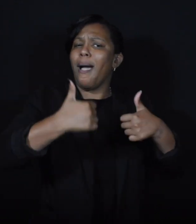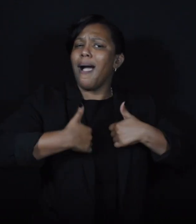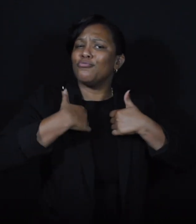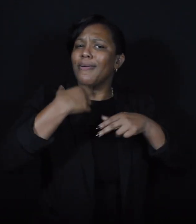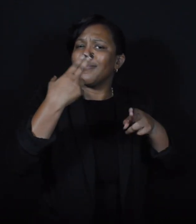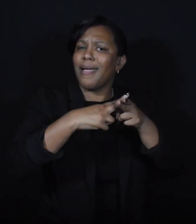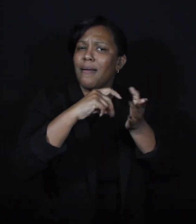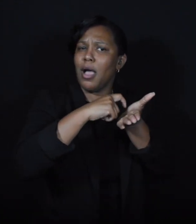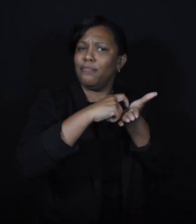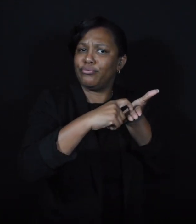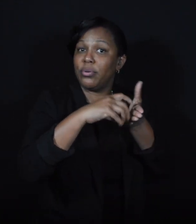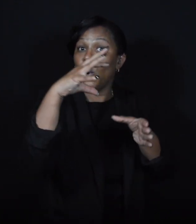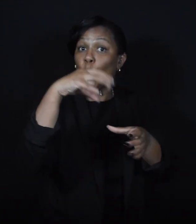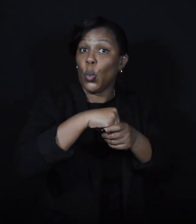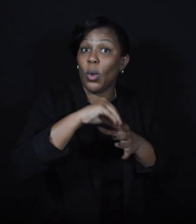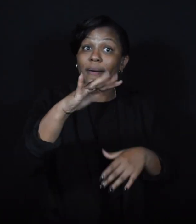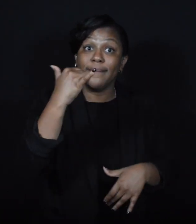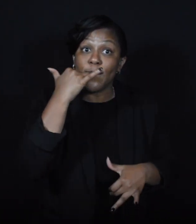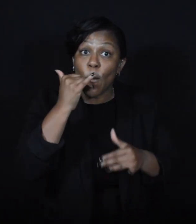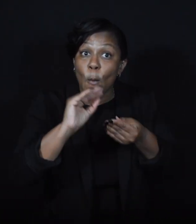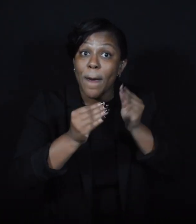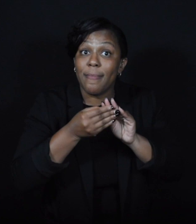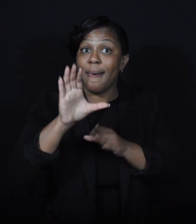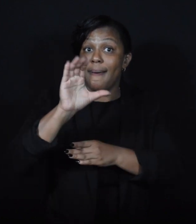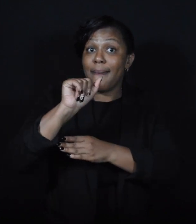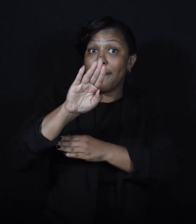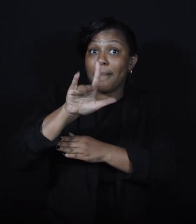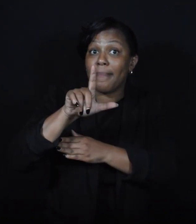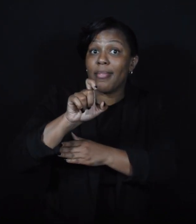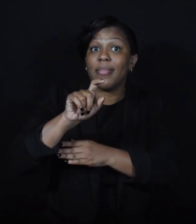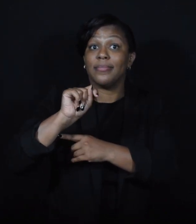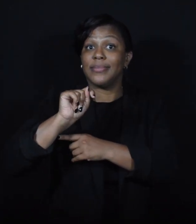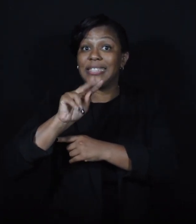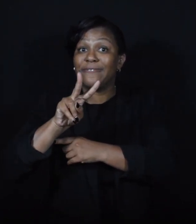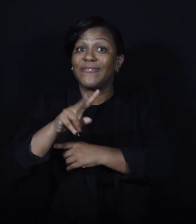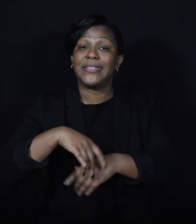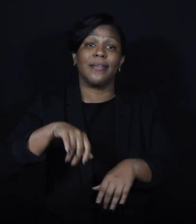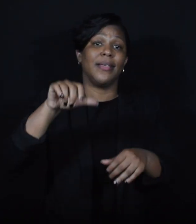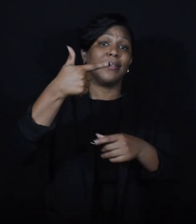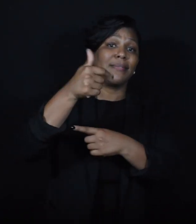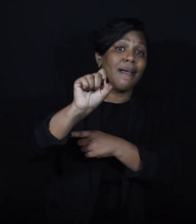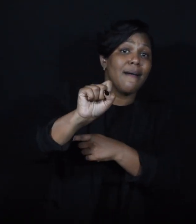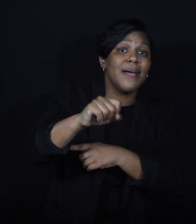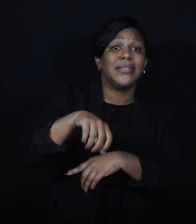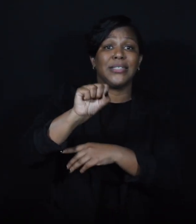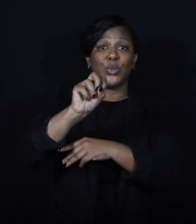(examples include phone, cable/TV, sewer, gas, water, electricity,